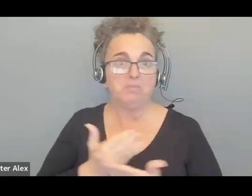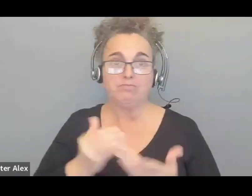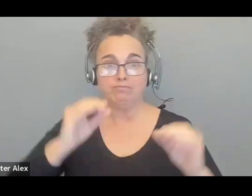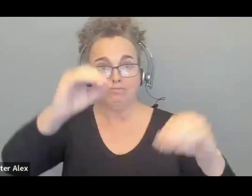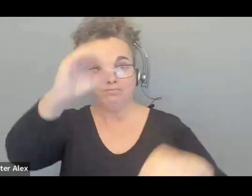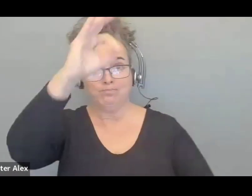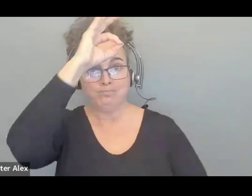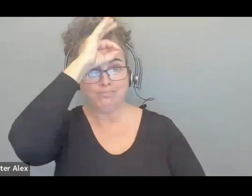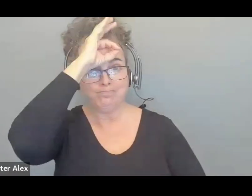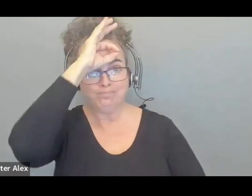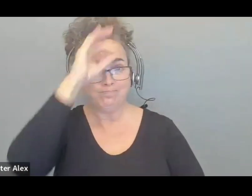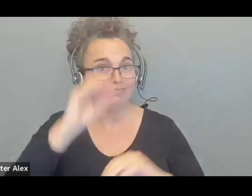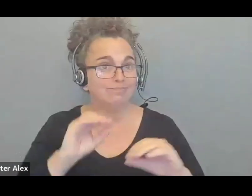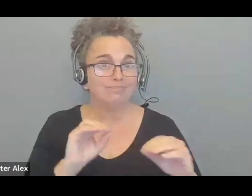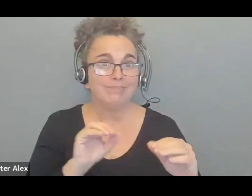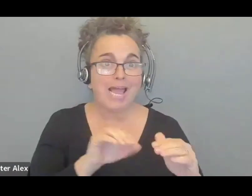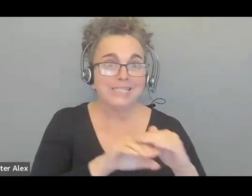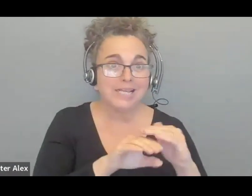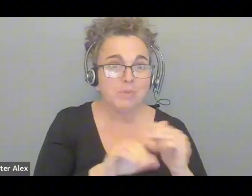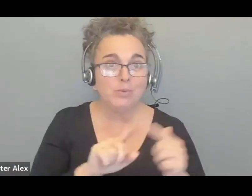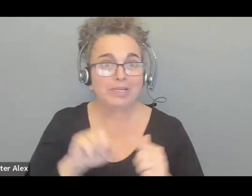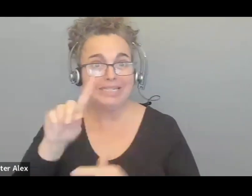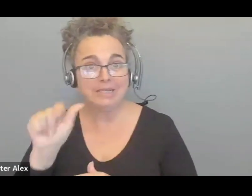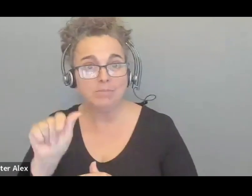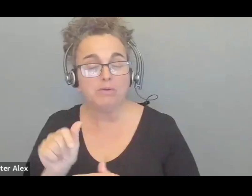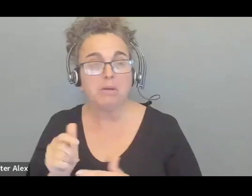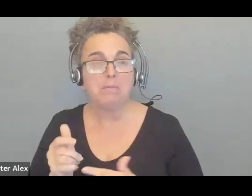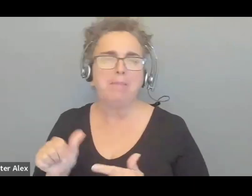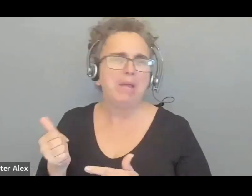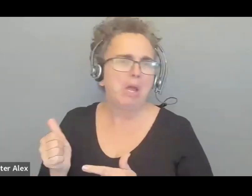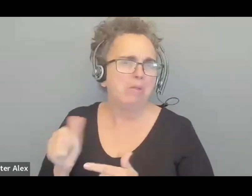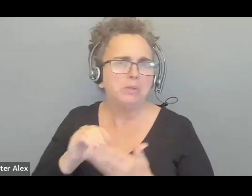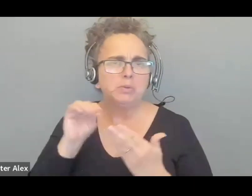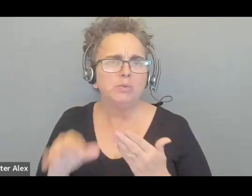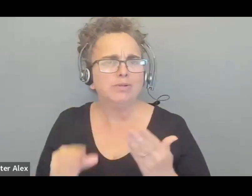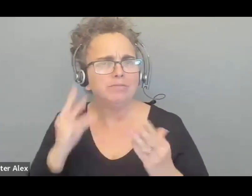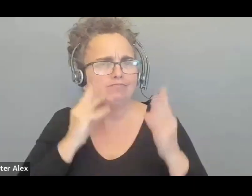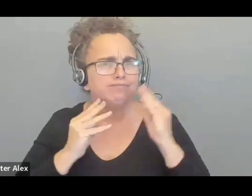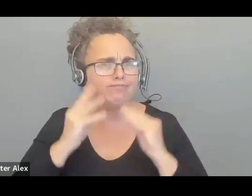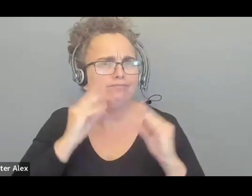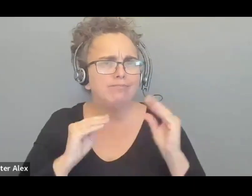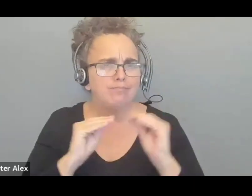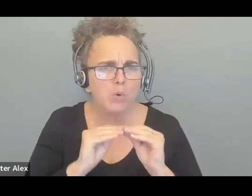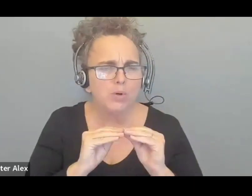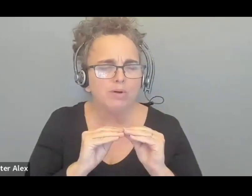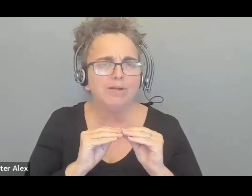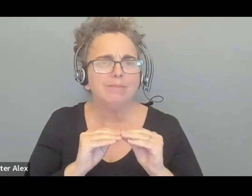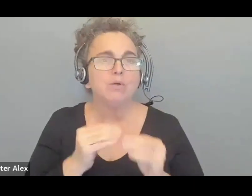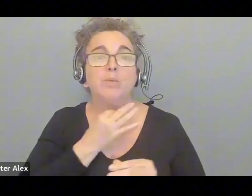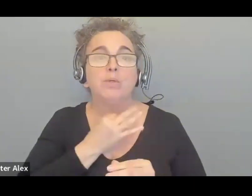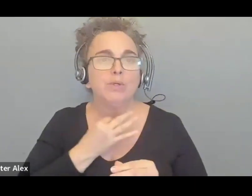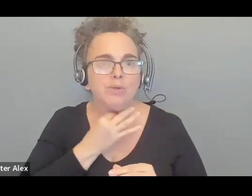of accessibility and disability. Some might be more familiar, but we're curious to hear